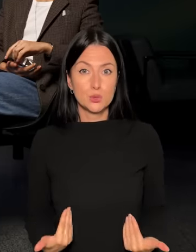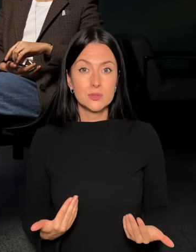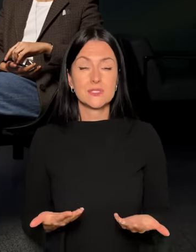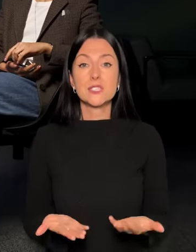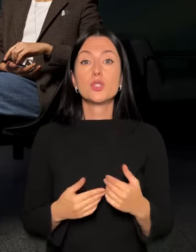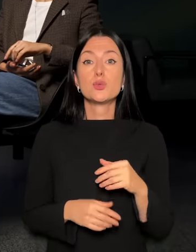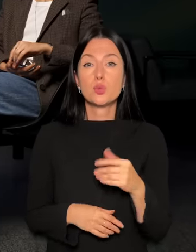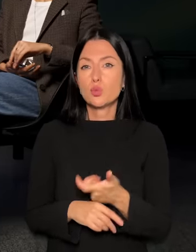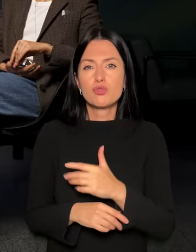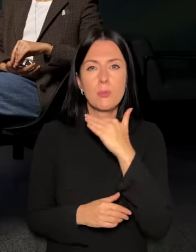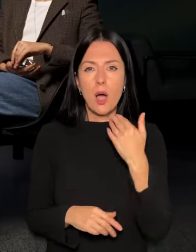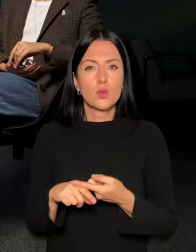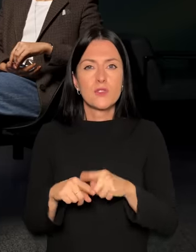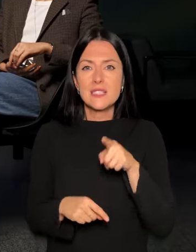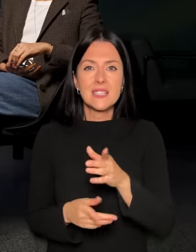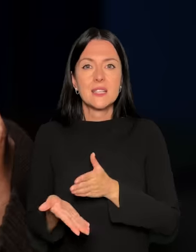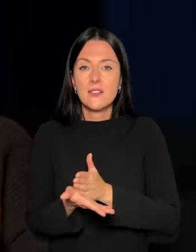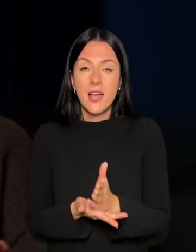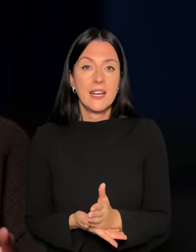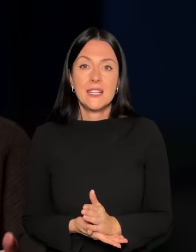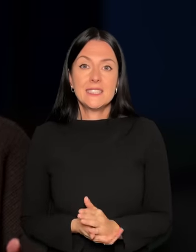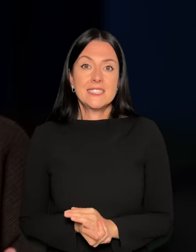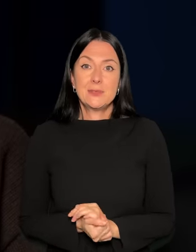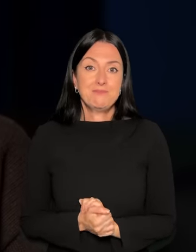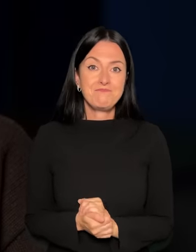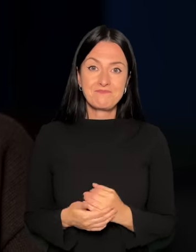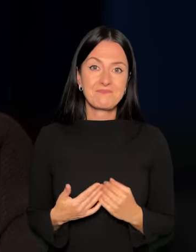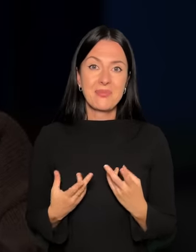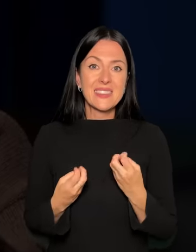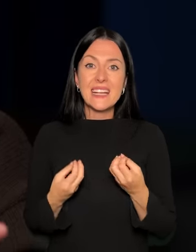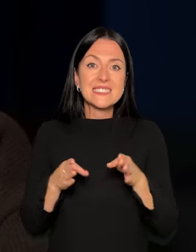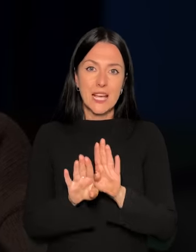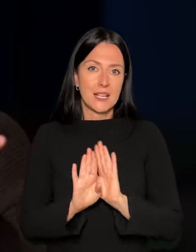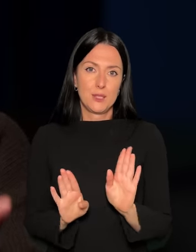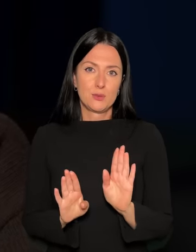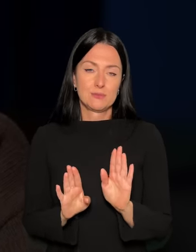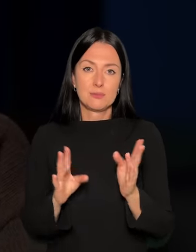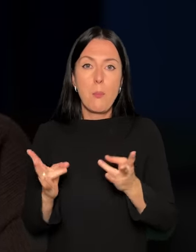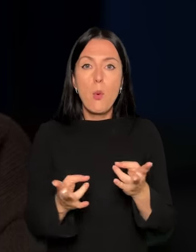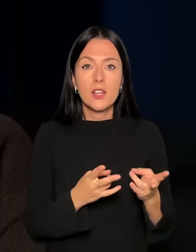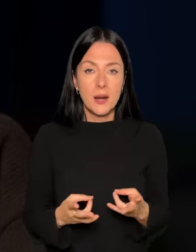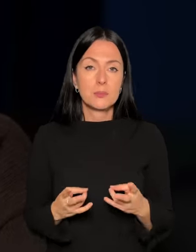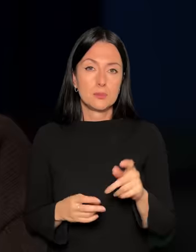There are many unmet needs for people with disabilities in this sector.